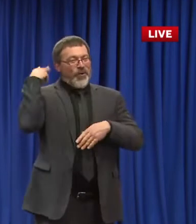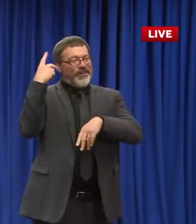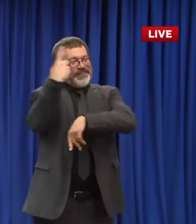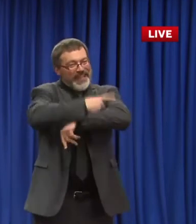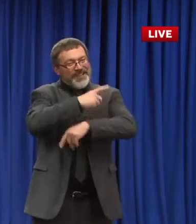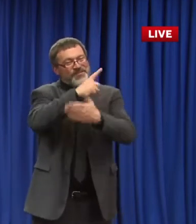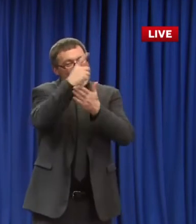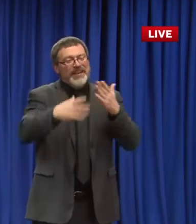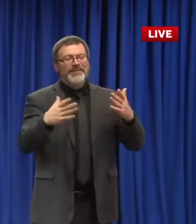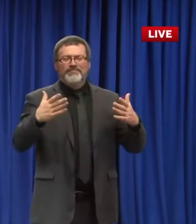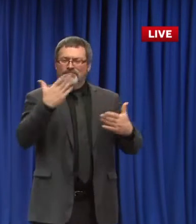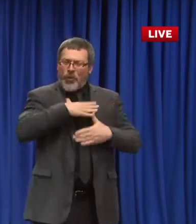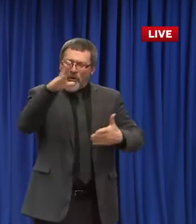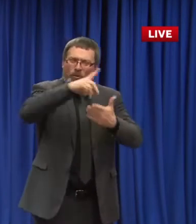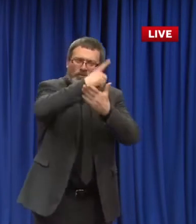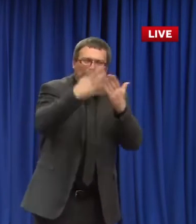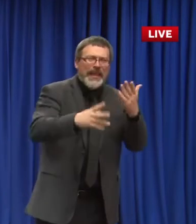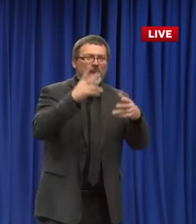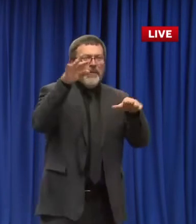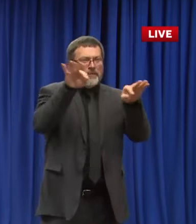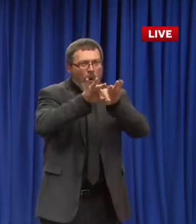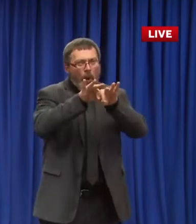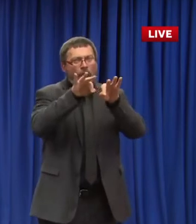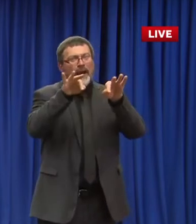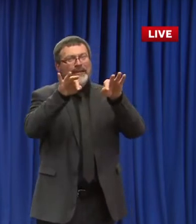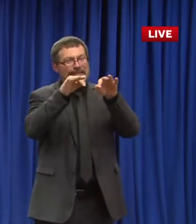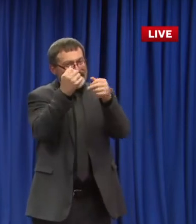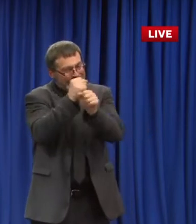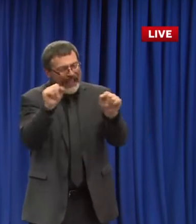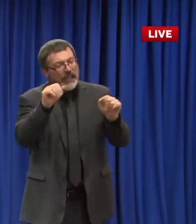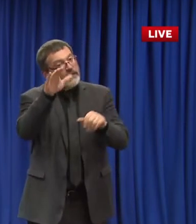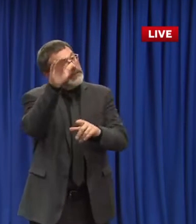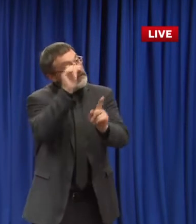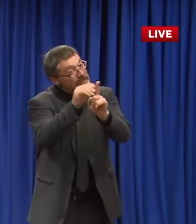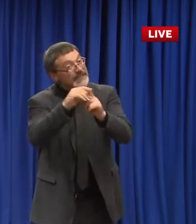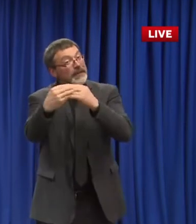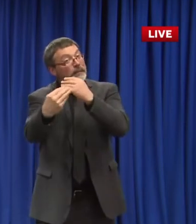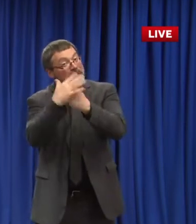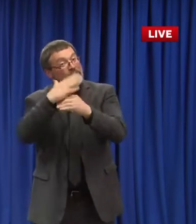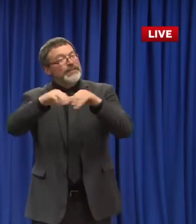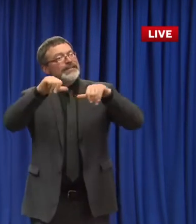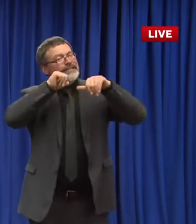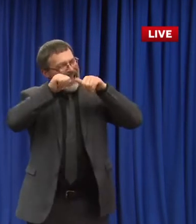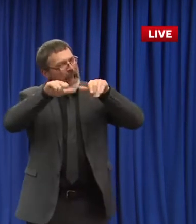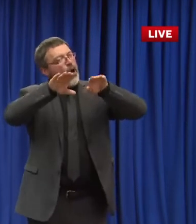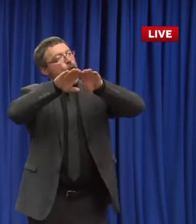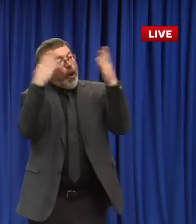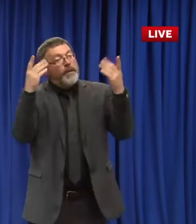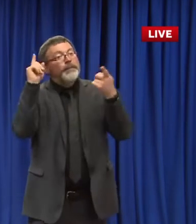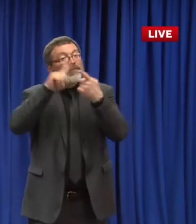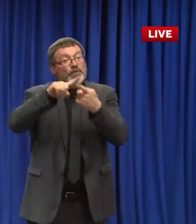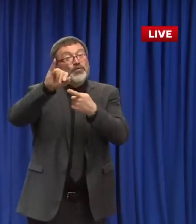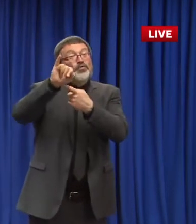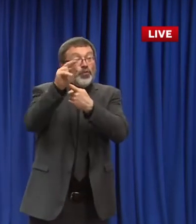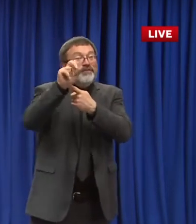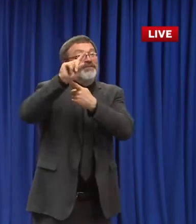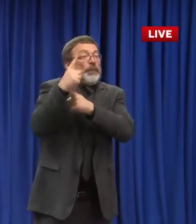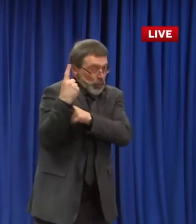SO WE WANT EVERYONE TO BE HAVE A GOOD WEEKEND. BE SAFE. THE BEACHES ARE NOT OPEN YET, BUT COME A WEEK FROM MONDAY. WE REALLY ARE GOING TO GET THERE ARE ALSO BIG.